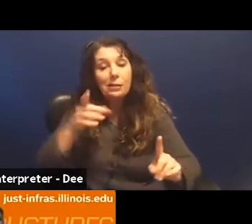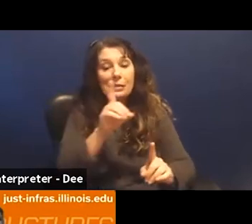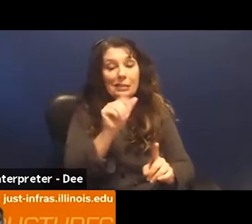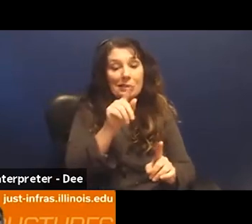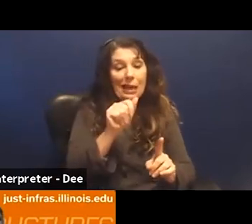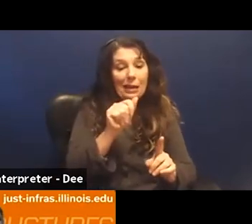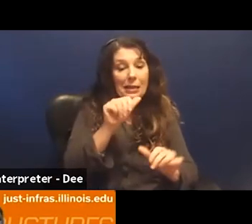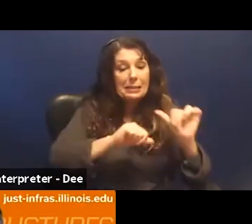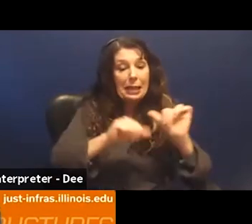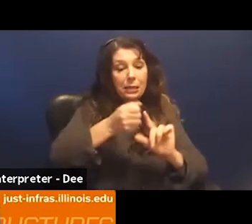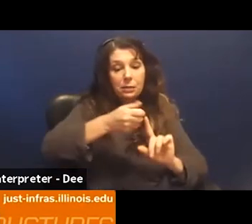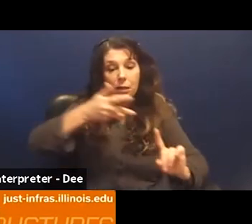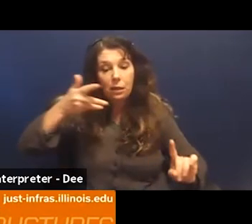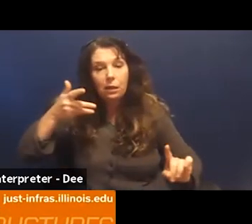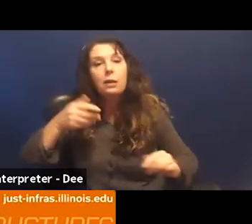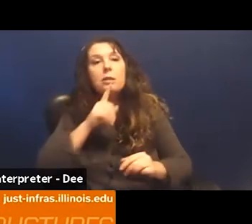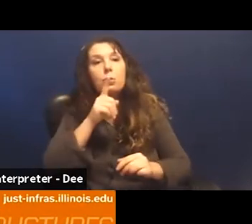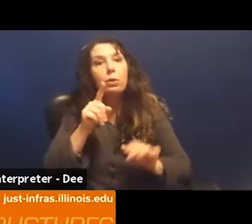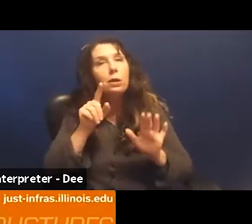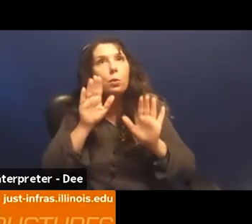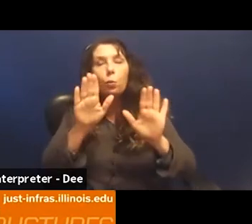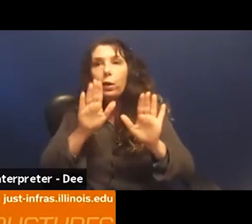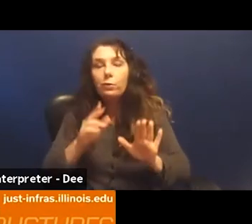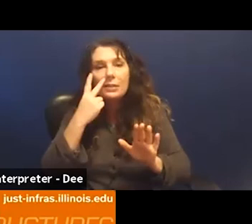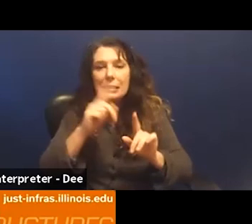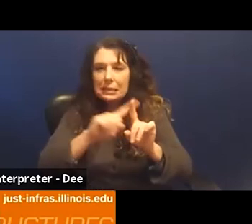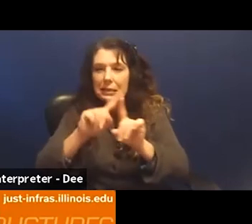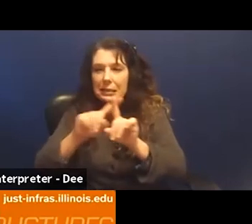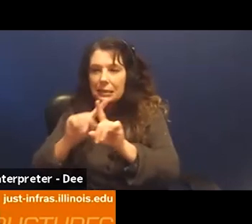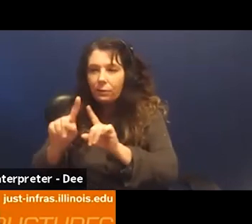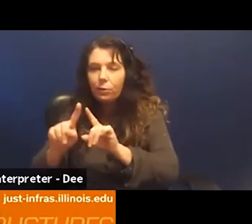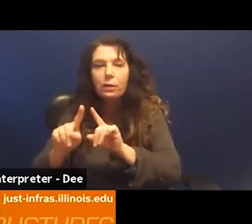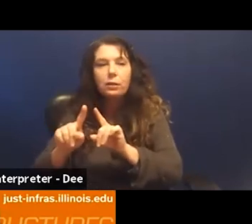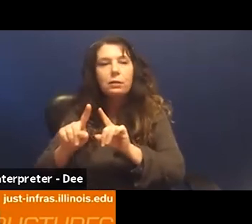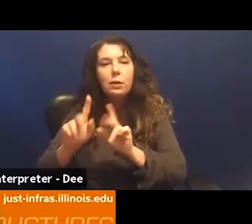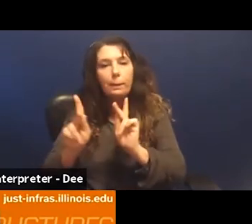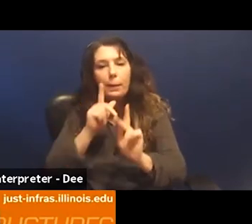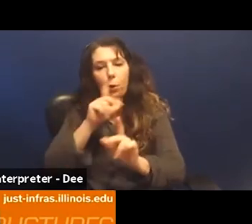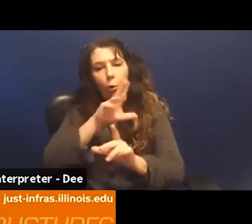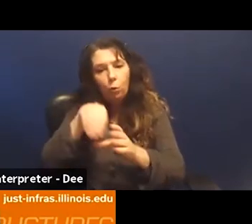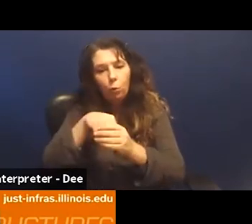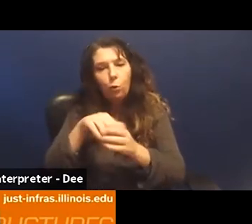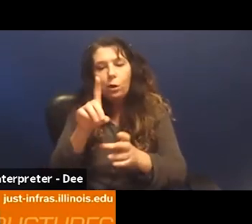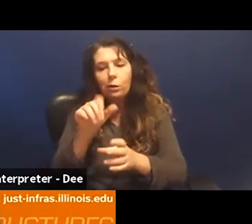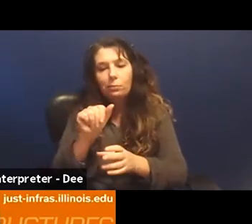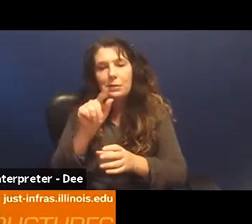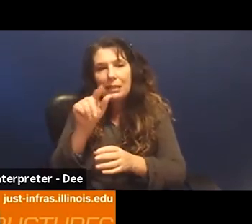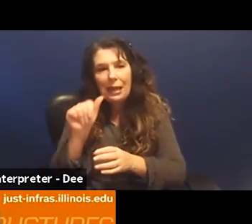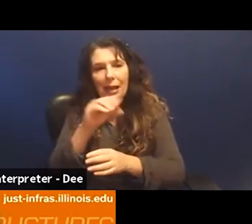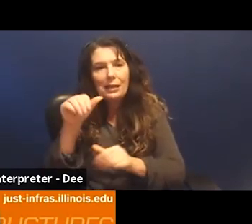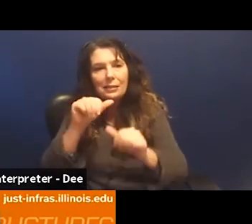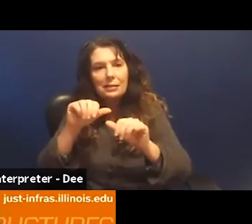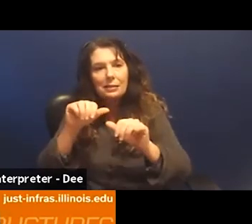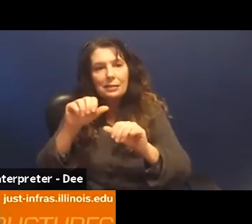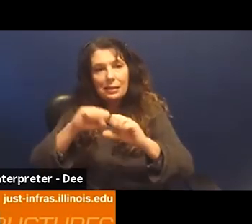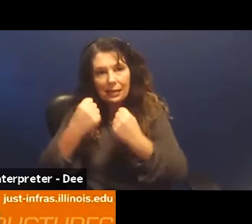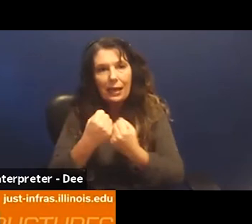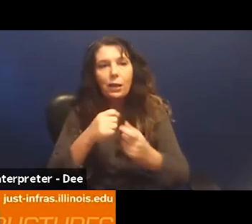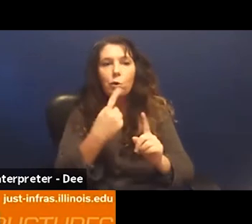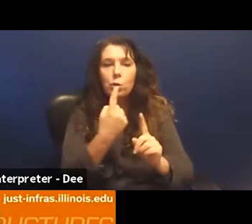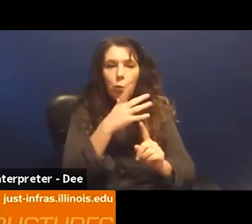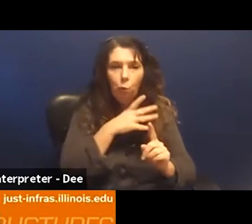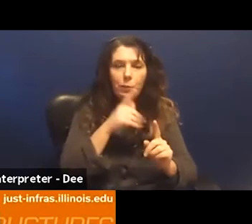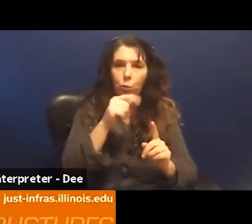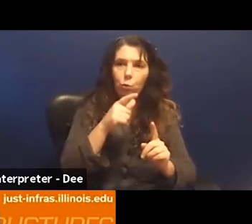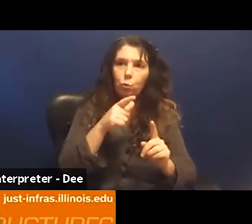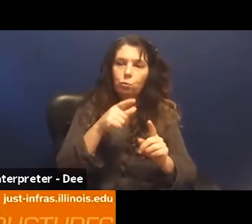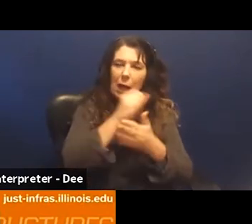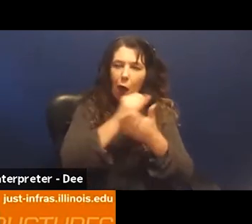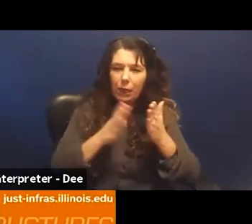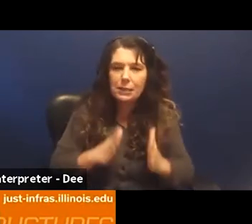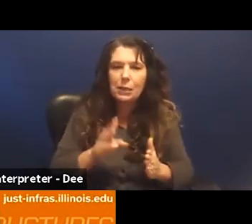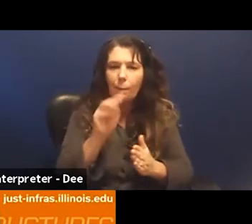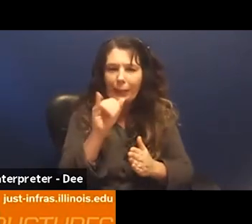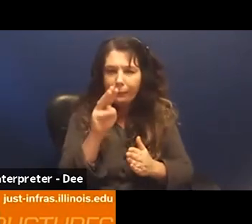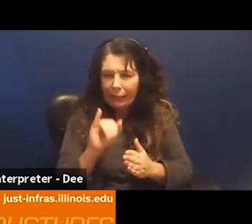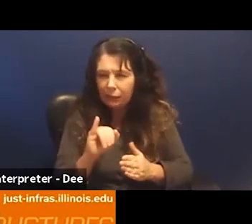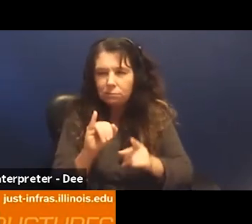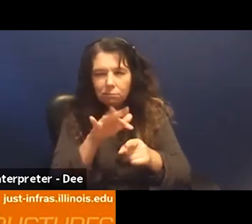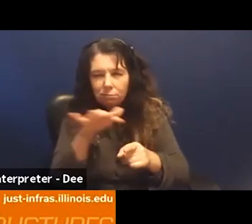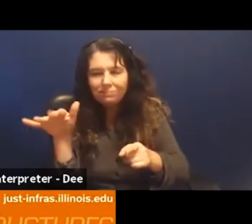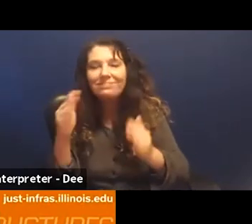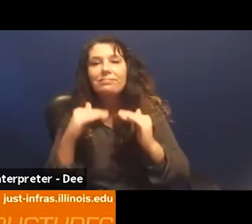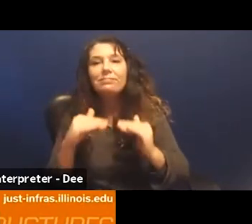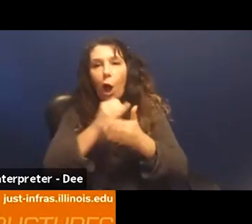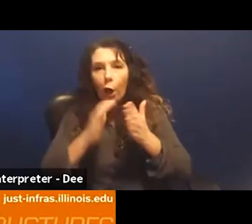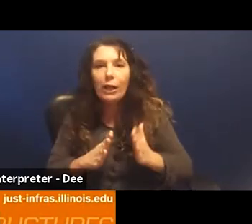It's been wonderful to see the different kinds of folks who've passed their data on society so they've hosted like me me on the wall con artist was a fellow there you know so they're hosting artists journalists you know kind of broadening the dialogue